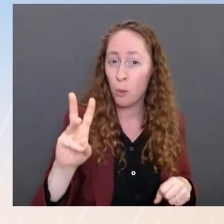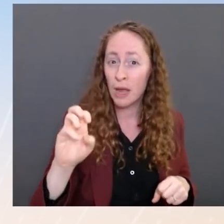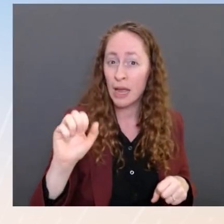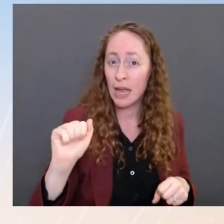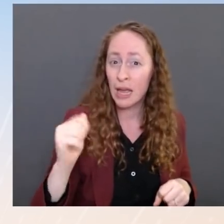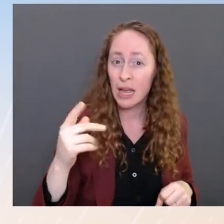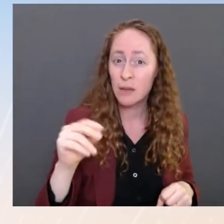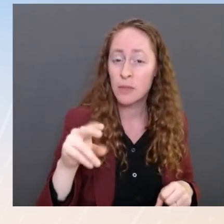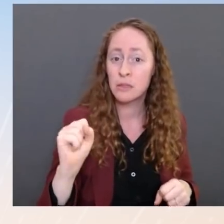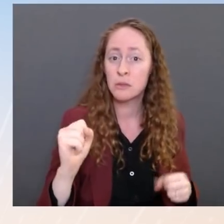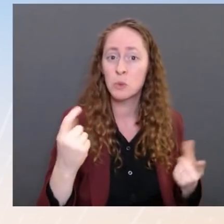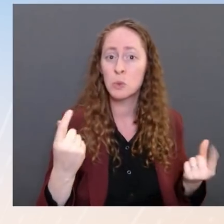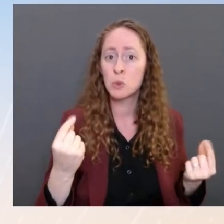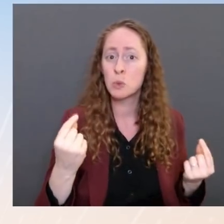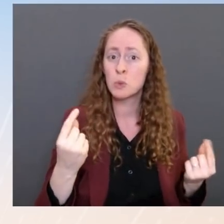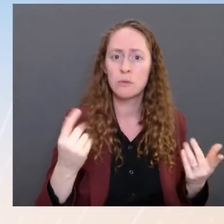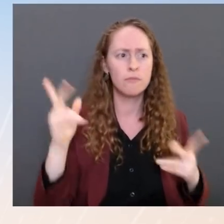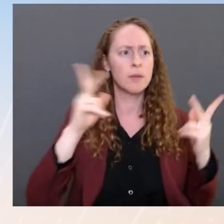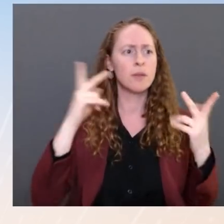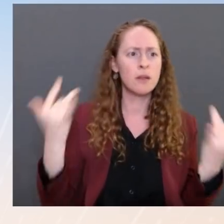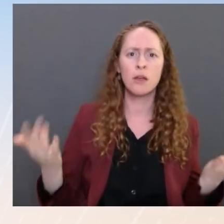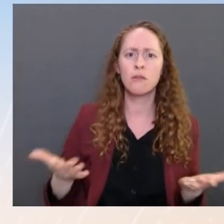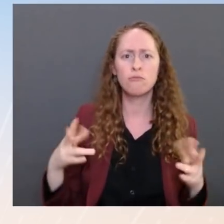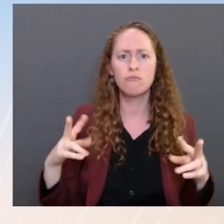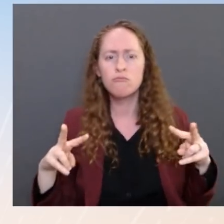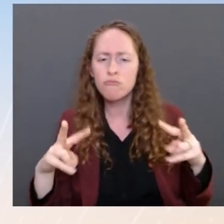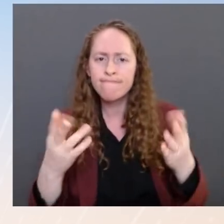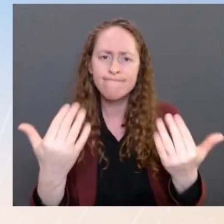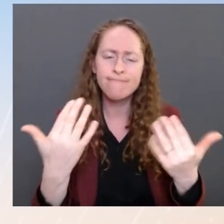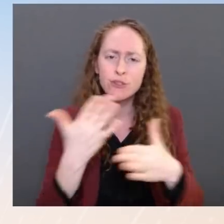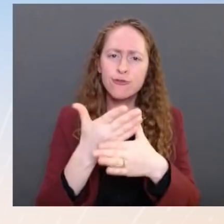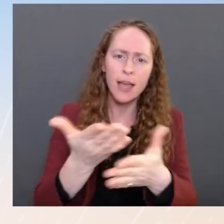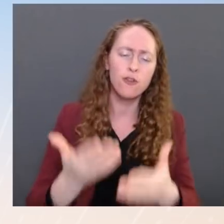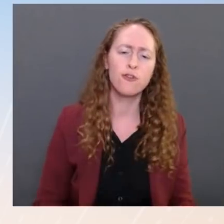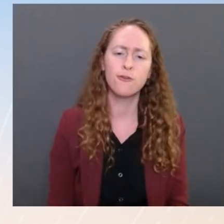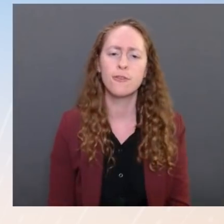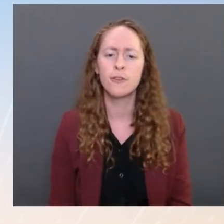the United States would support a NATO application by Finland and/or Sweden should they choose to apply.